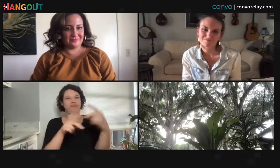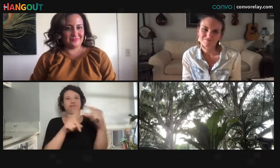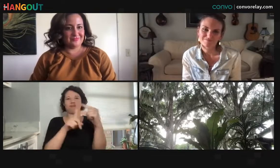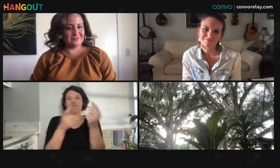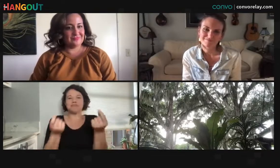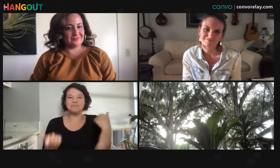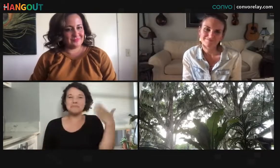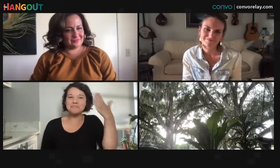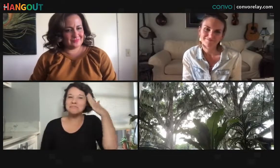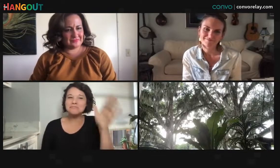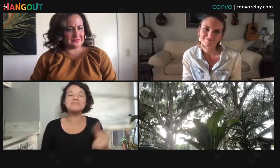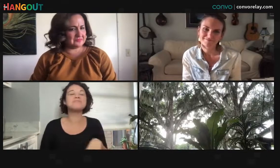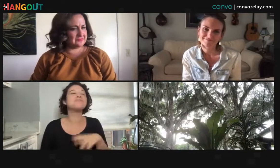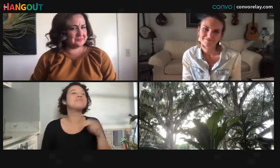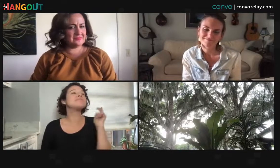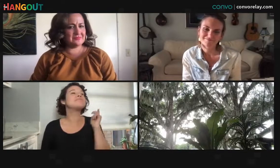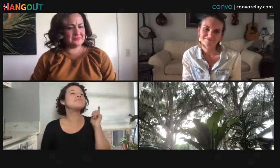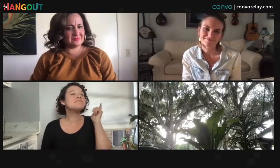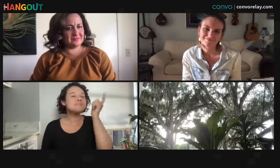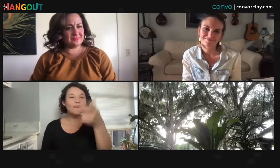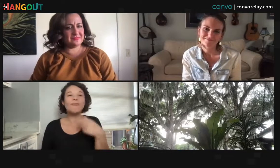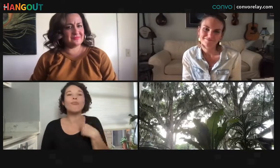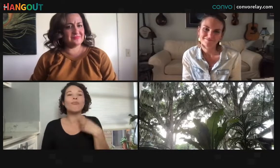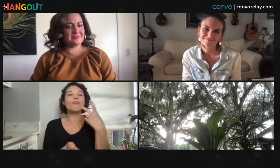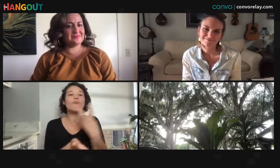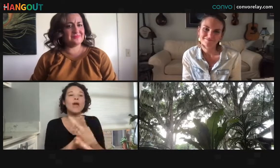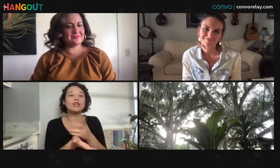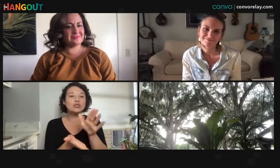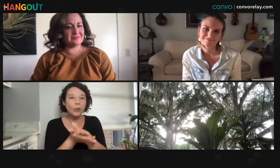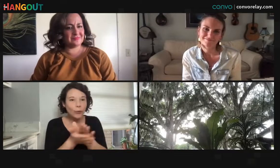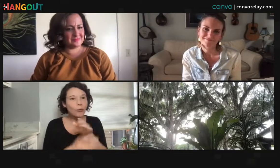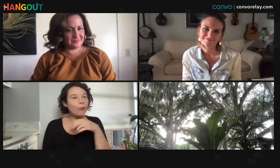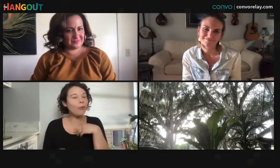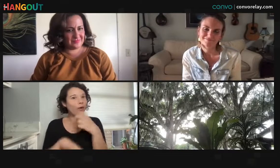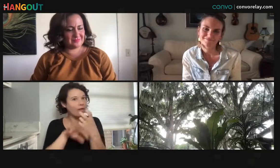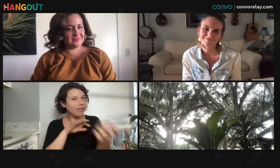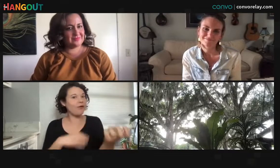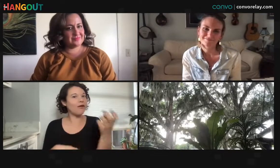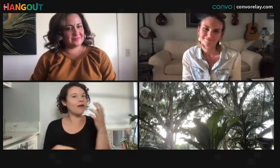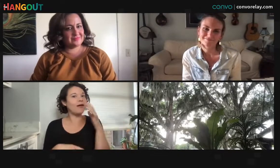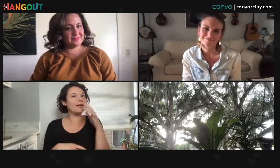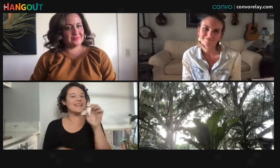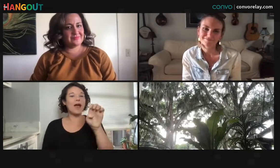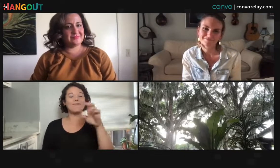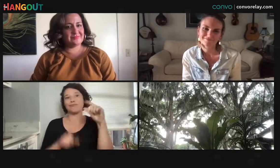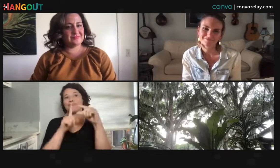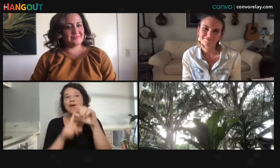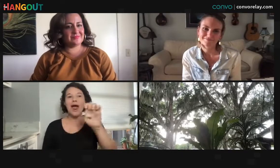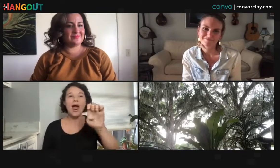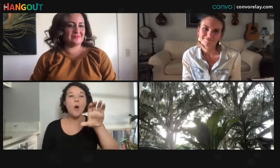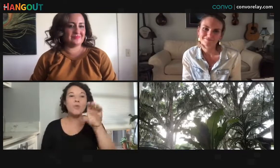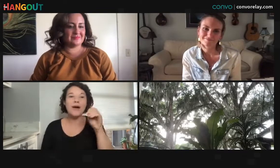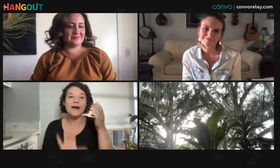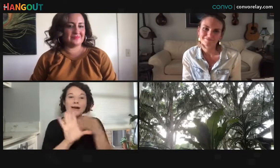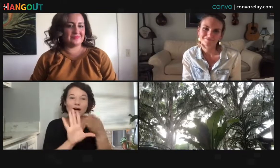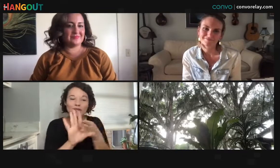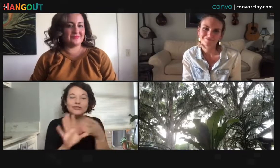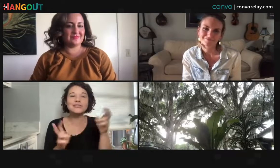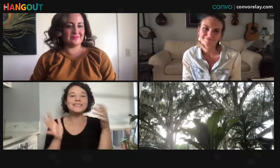that's a space where i've always felt very grounded but i didn't know what to call that feeling and then as time went on i did go to graduate school and i